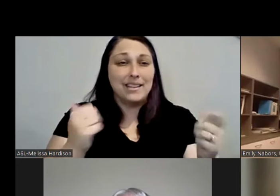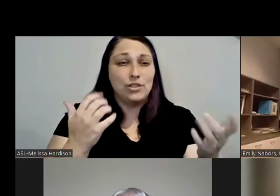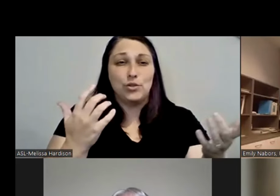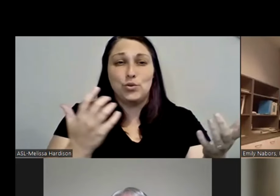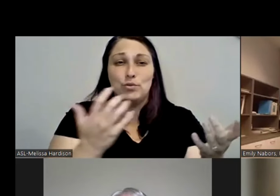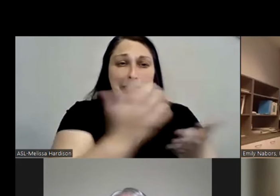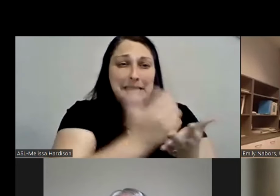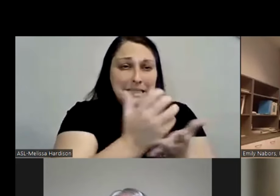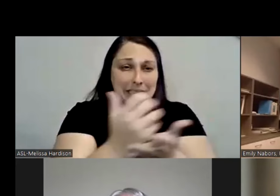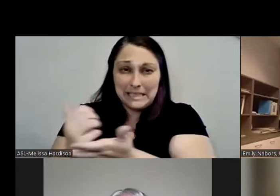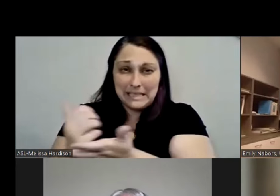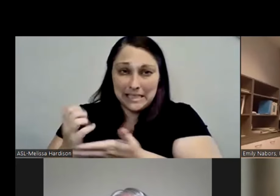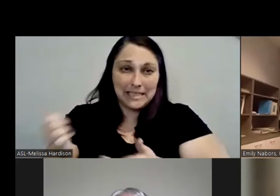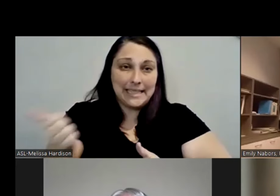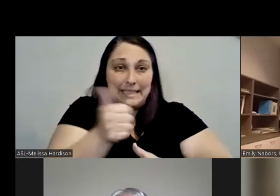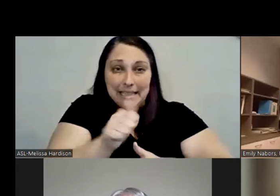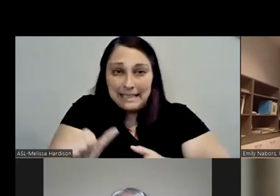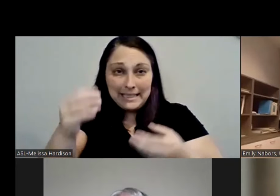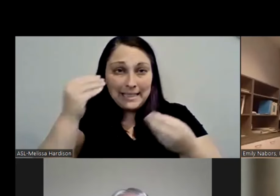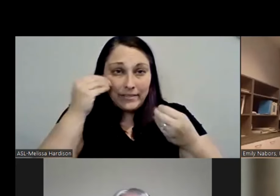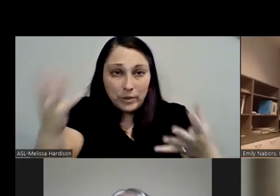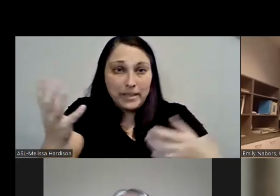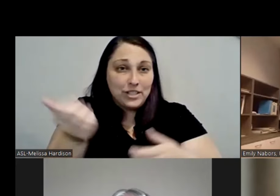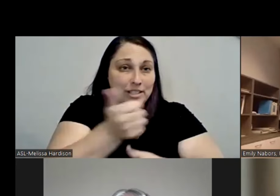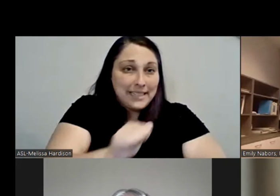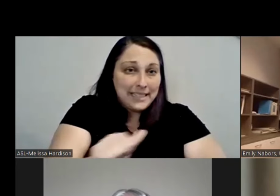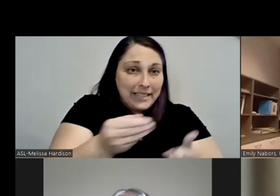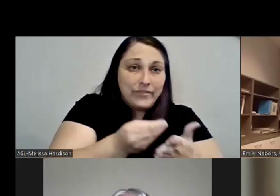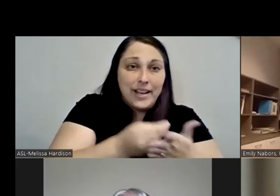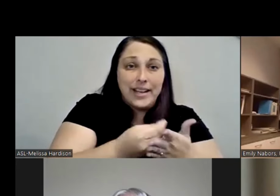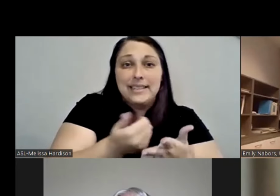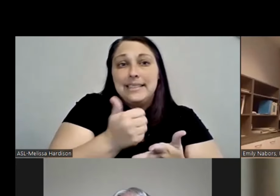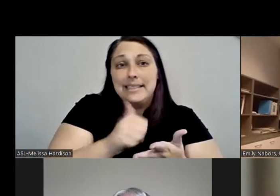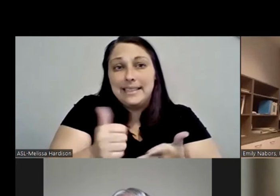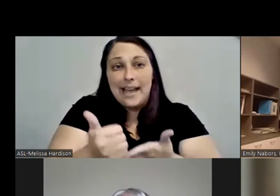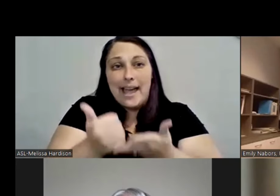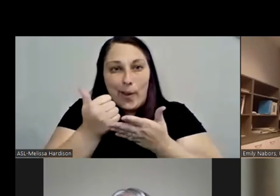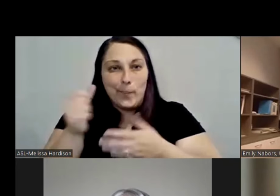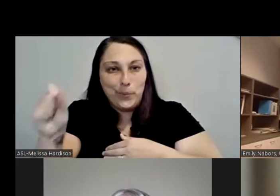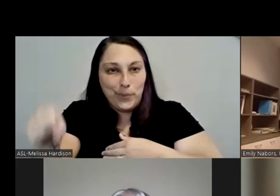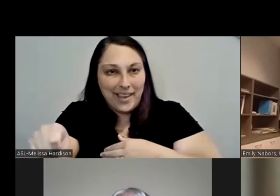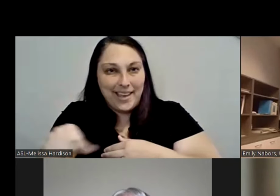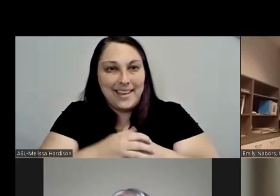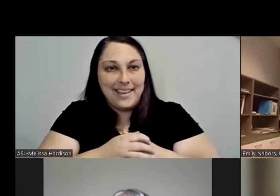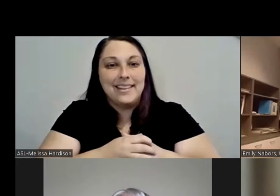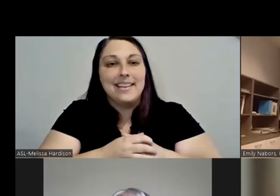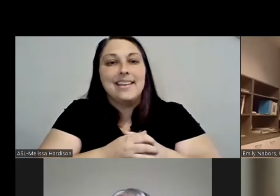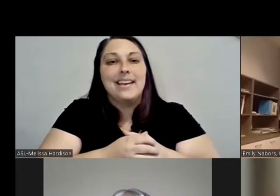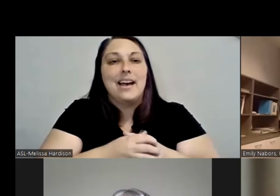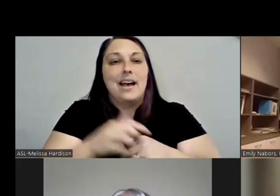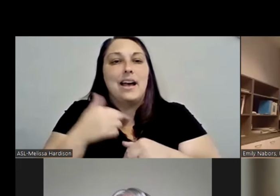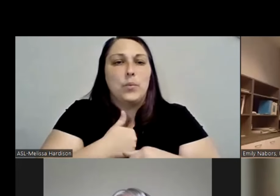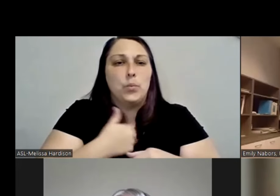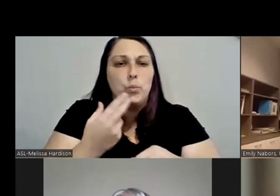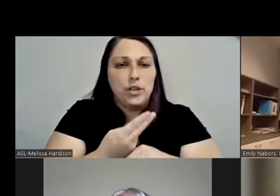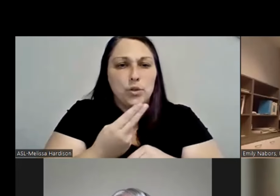Next slide. One big reason why partnerships are so critical in Home